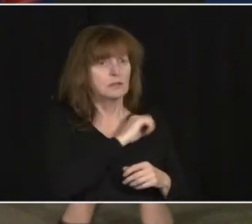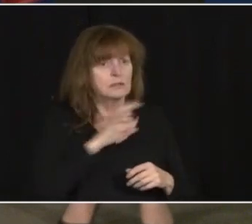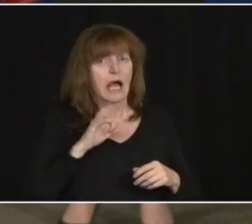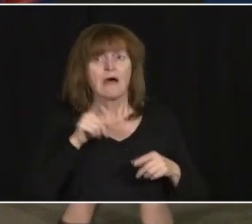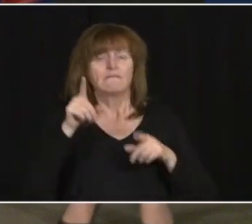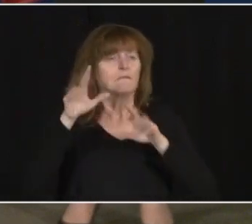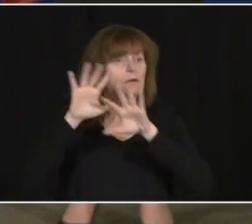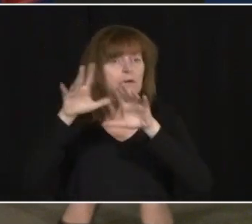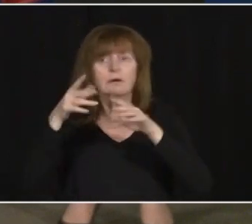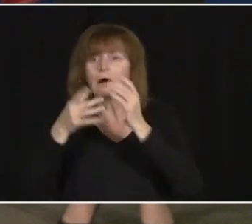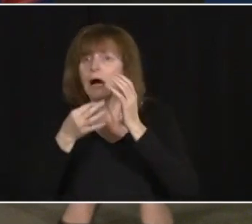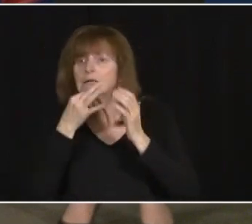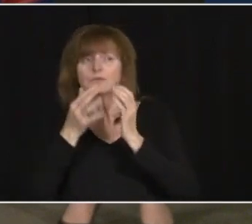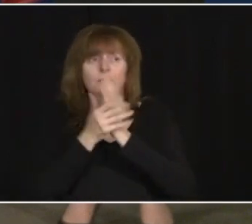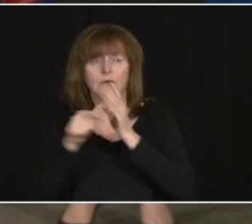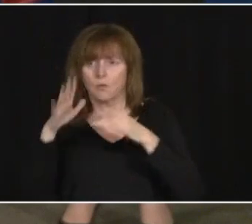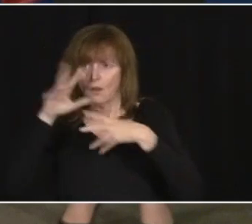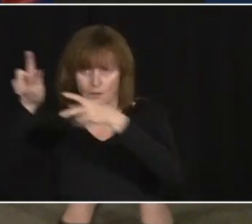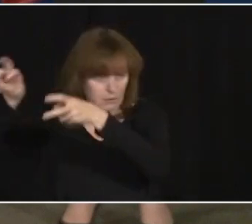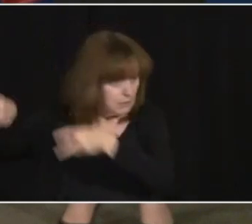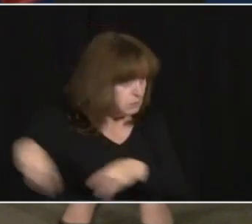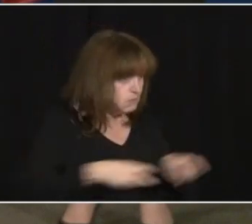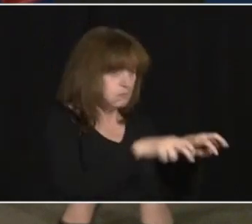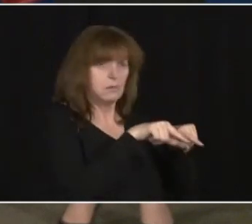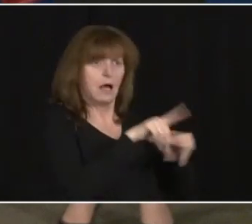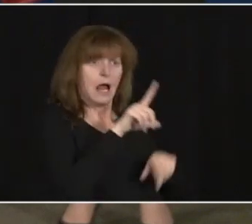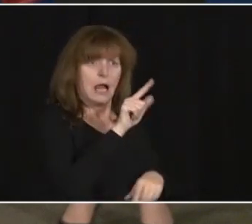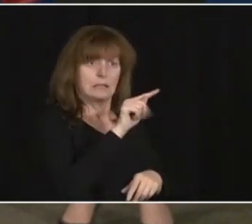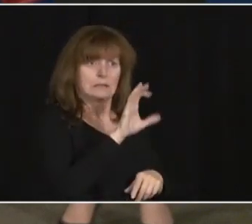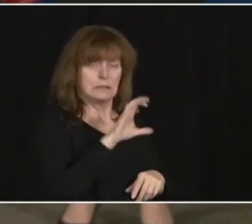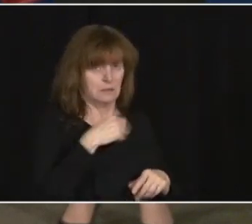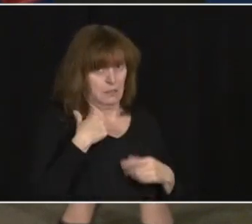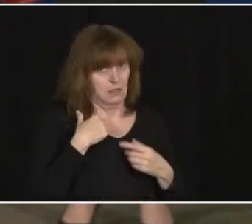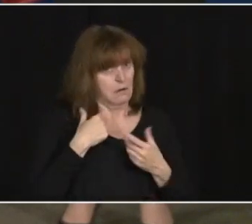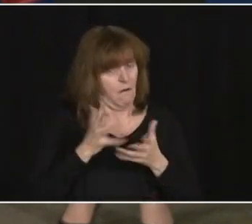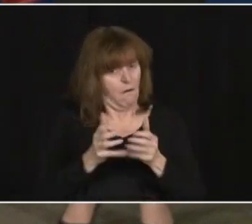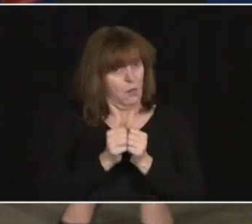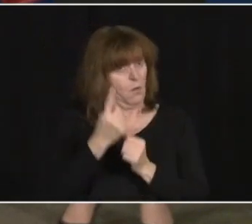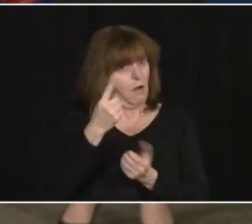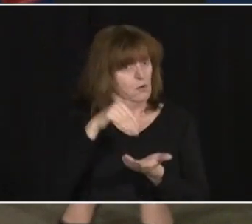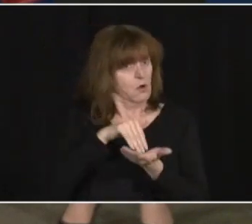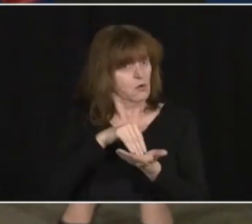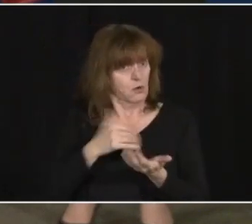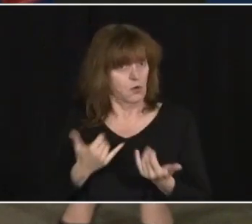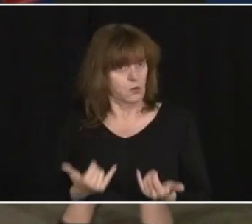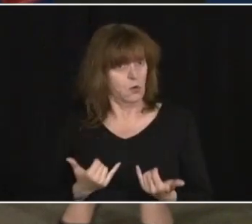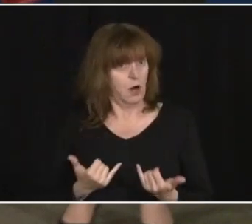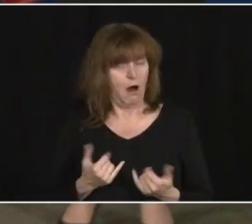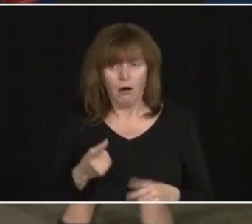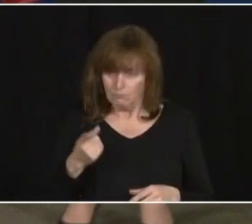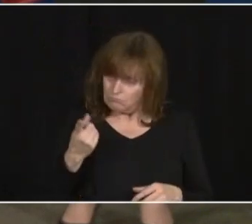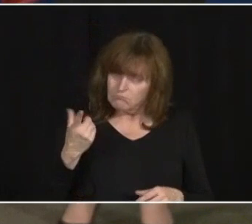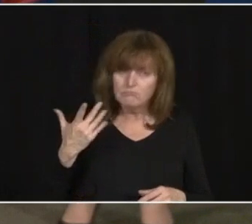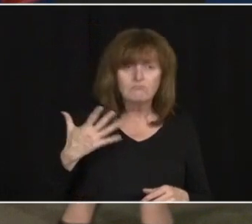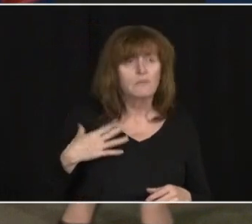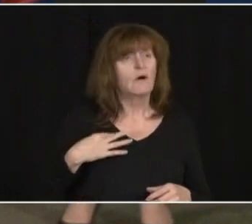over to long-term care. I talked to one of the doctors today. He actually volunteered we have a lot of doctors and nurses volunteering at long-term